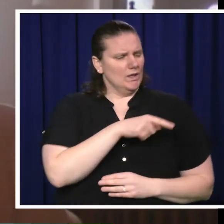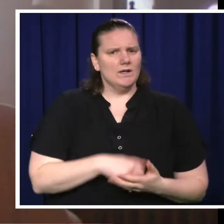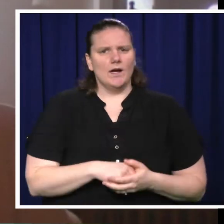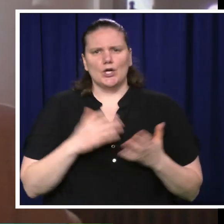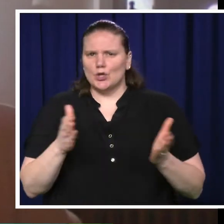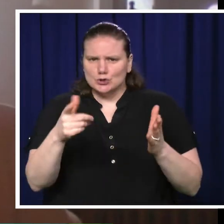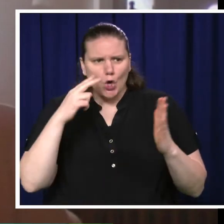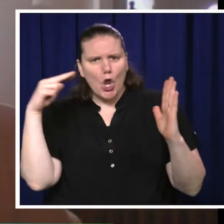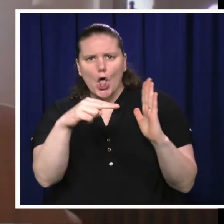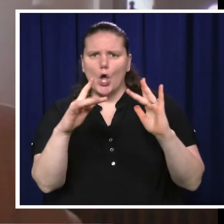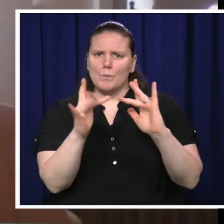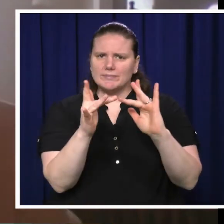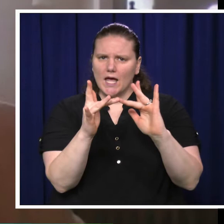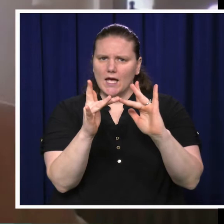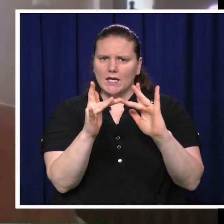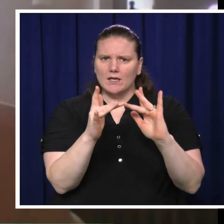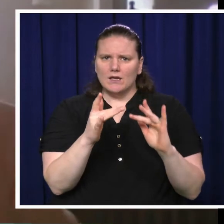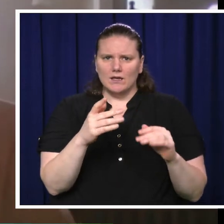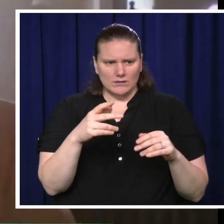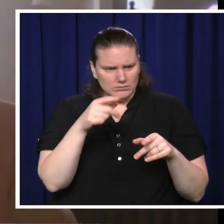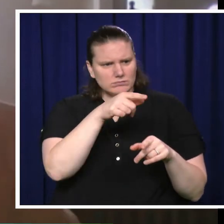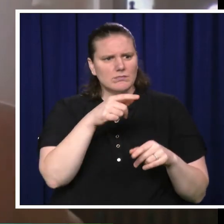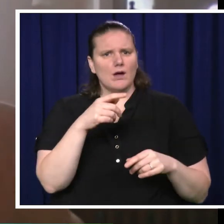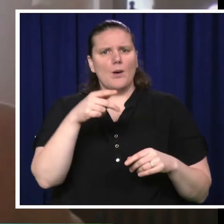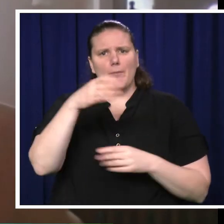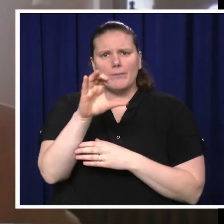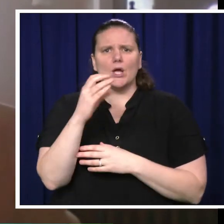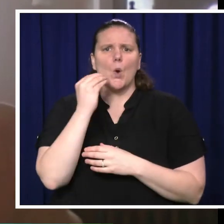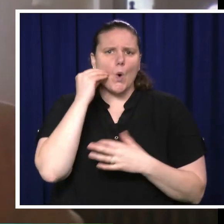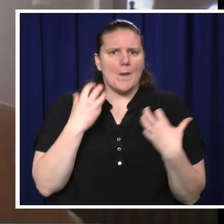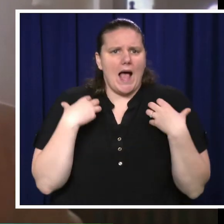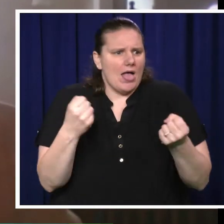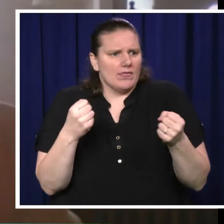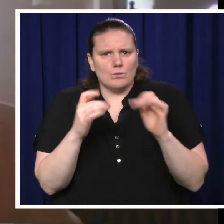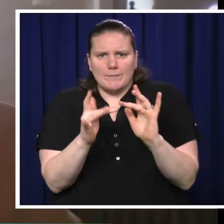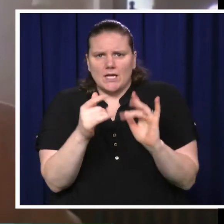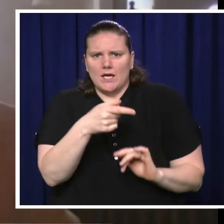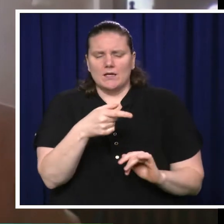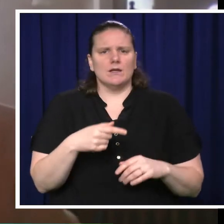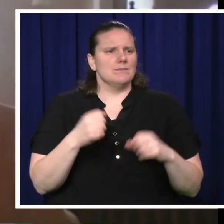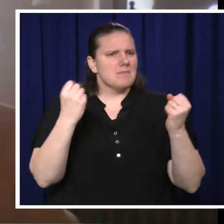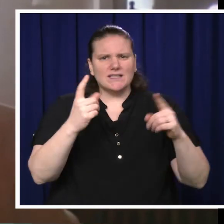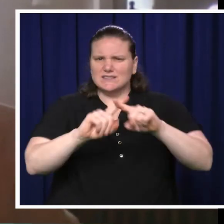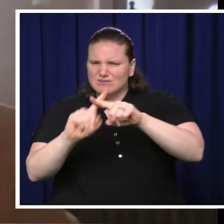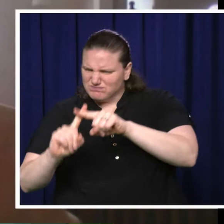I would encourage everyone to visit the Public Health homepage on the county's website to get a sense of the many additional